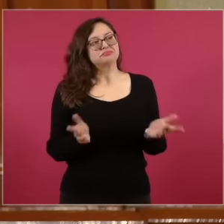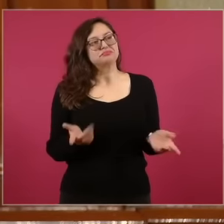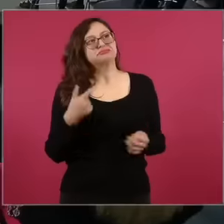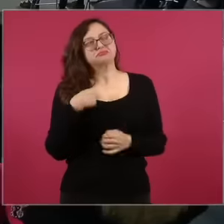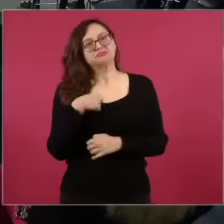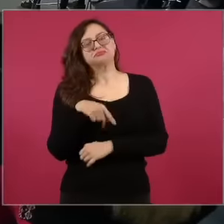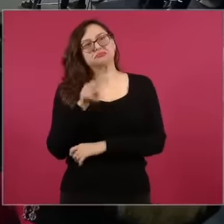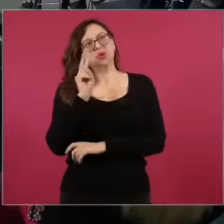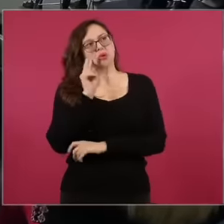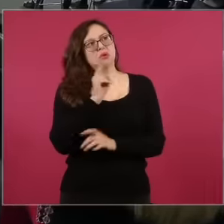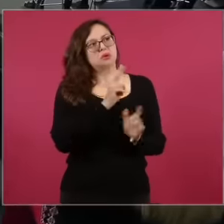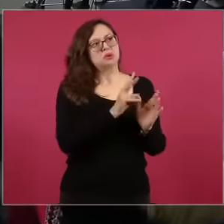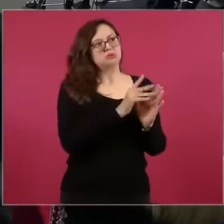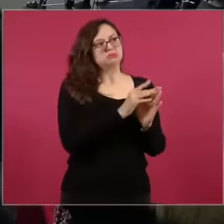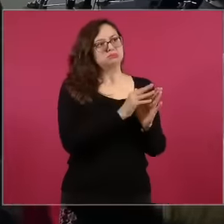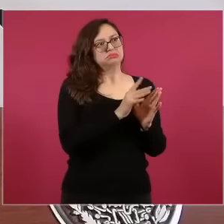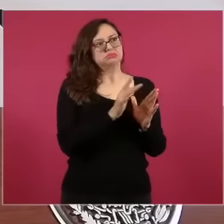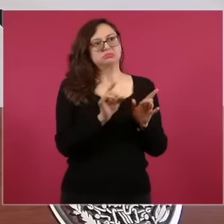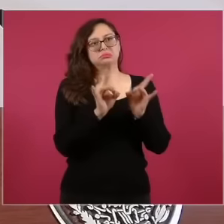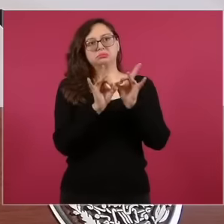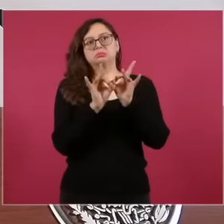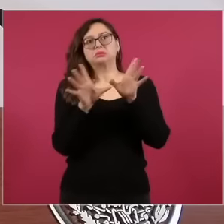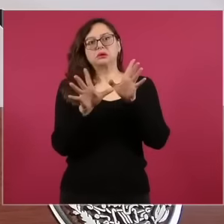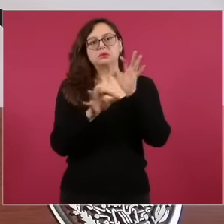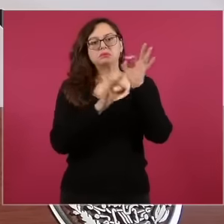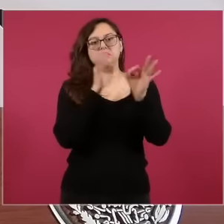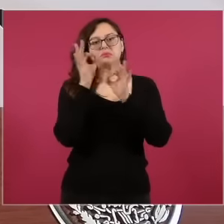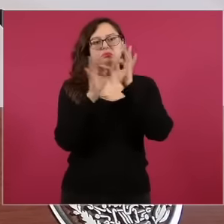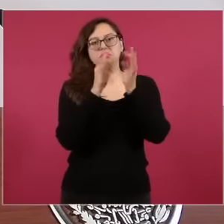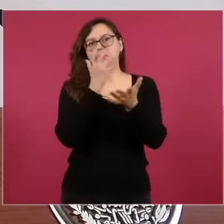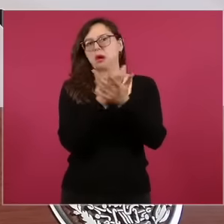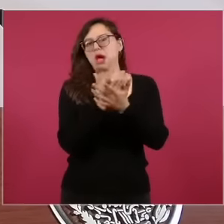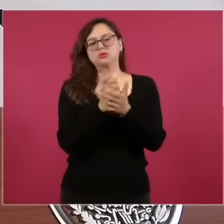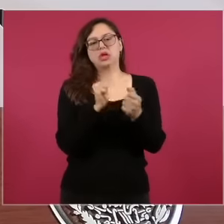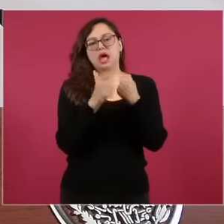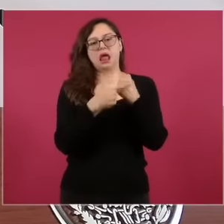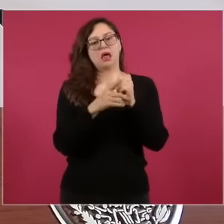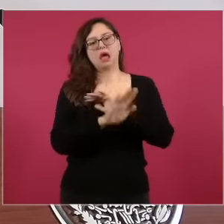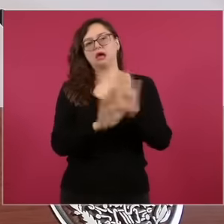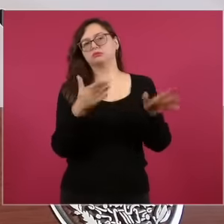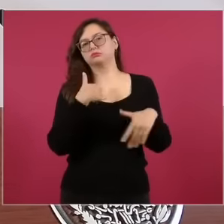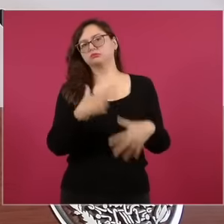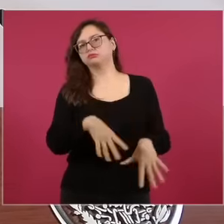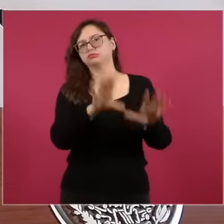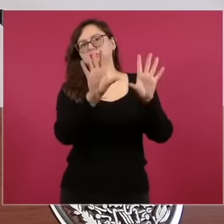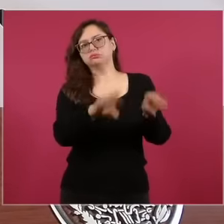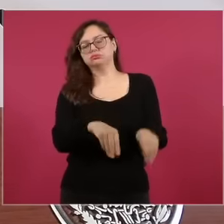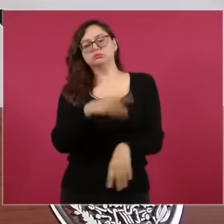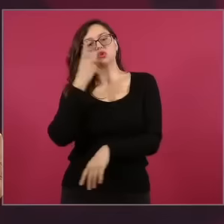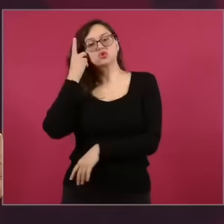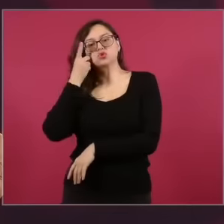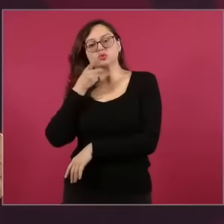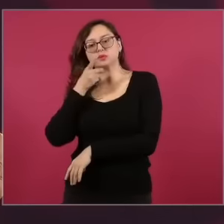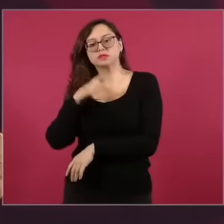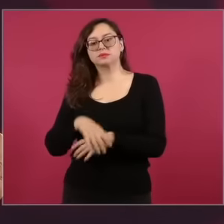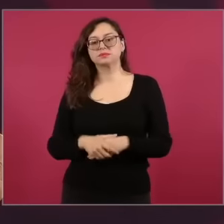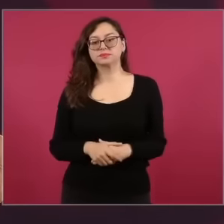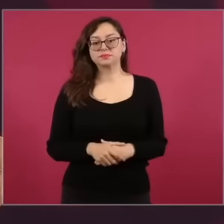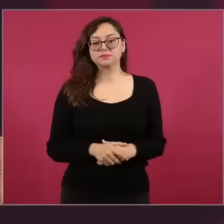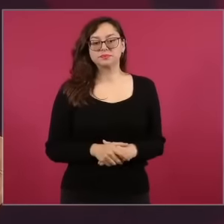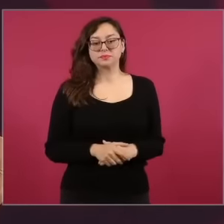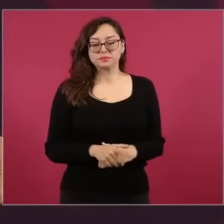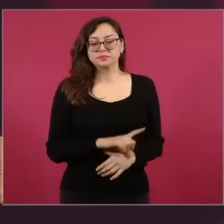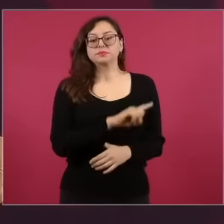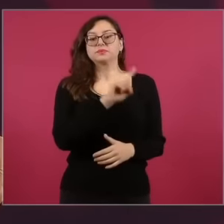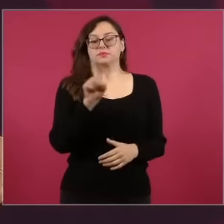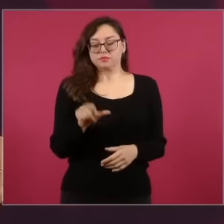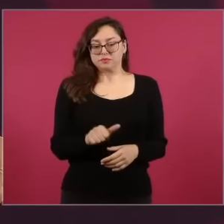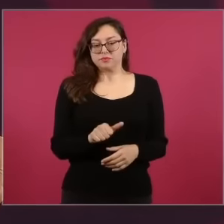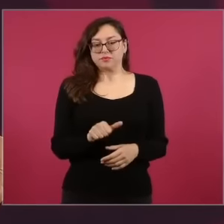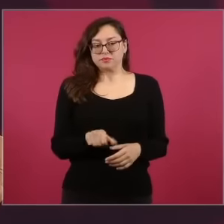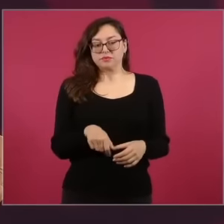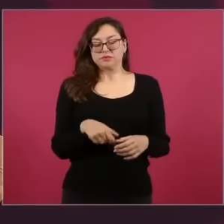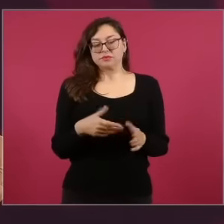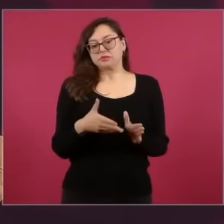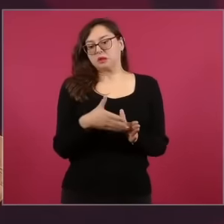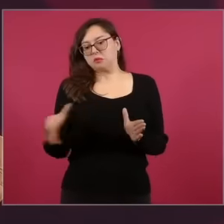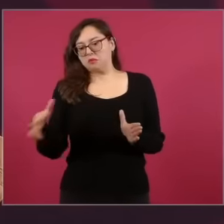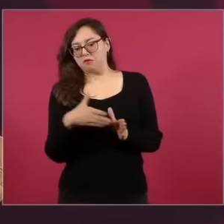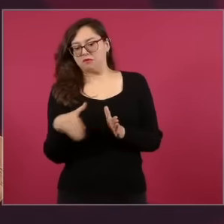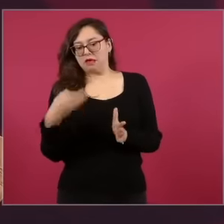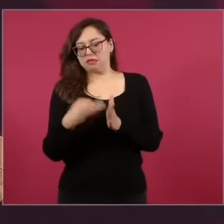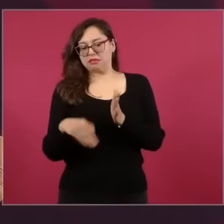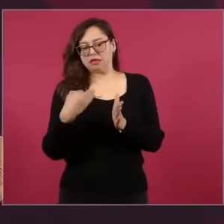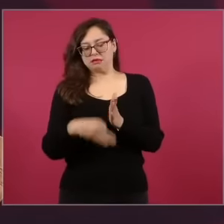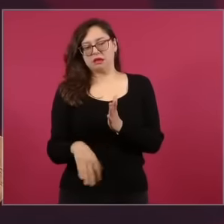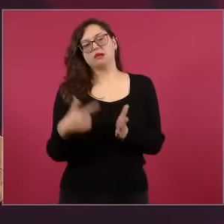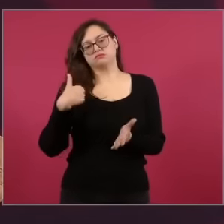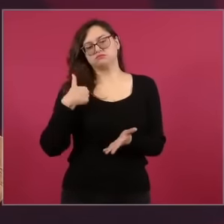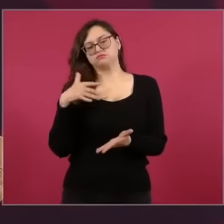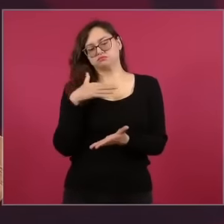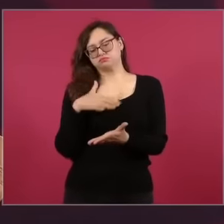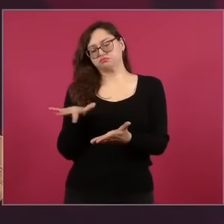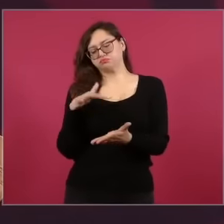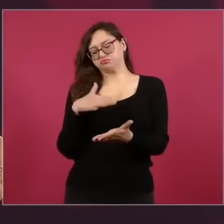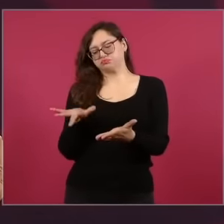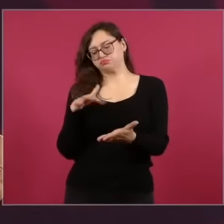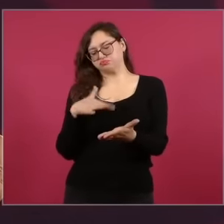there was a break and I got there for an hour and then I read the second part and in what I saw for an hour,